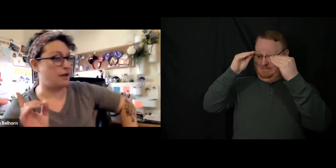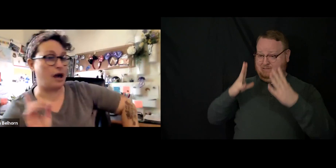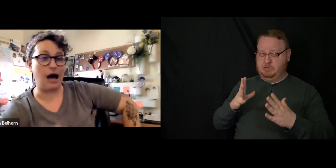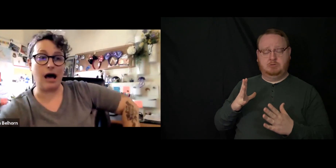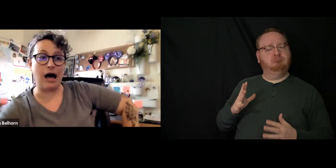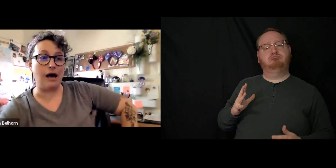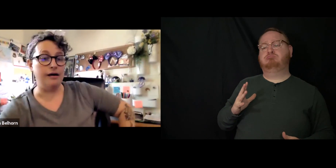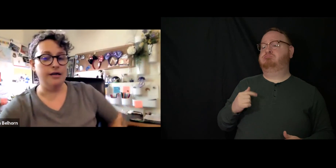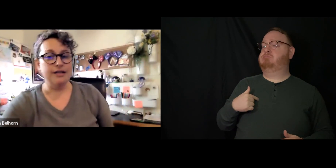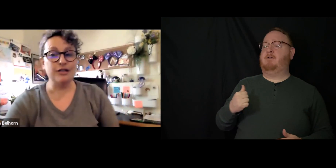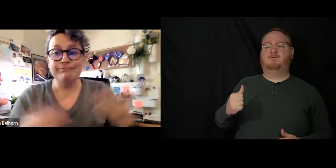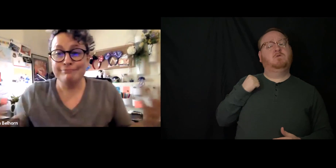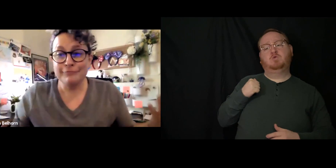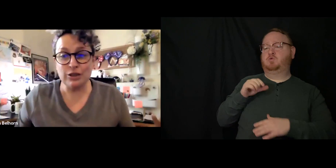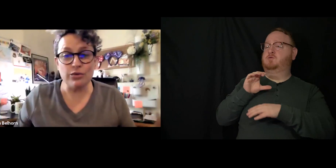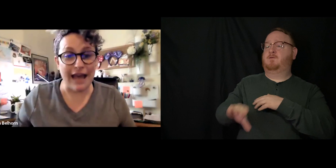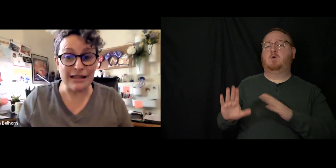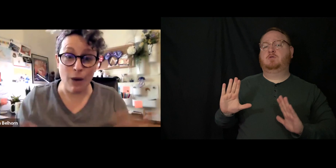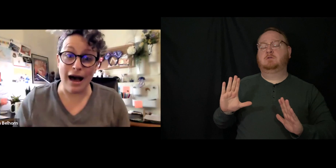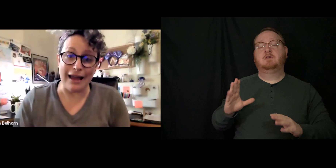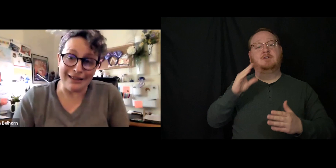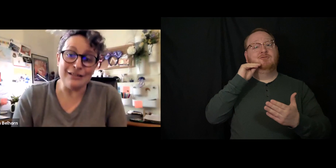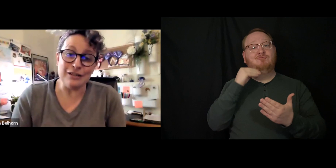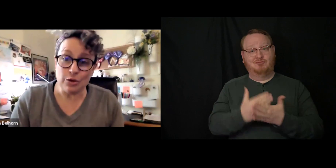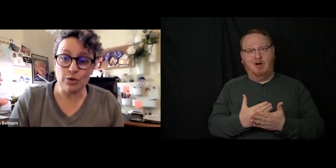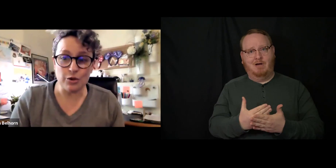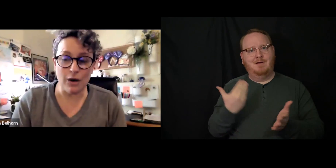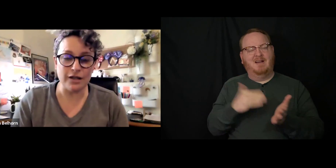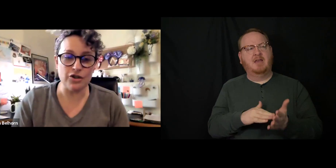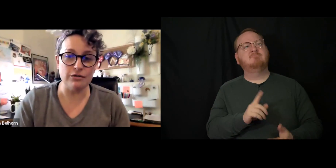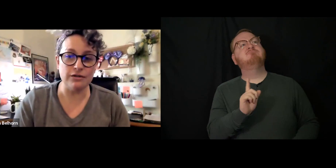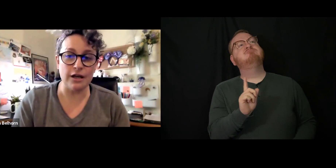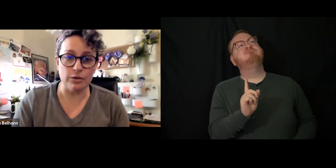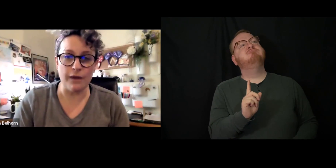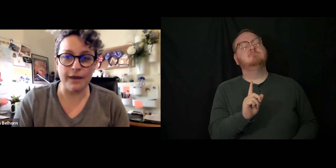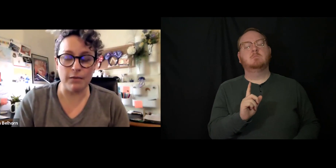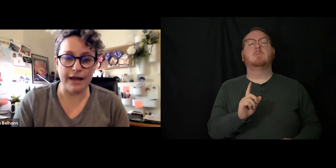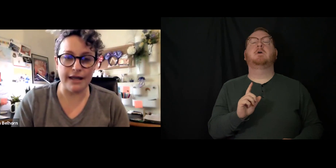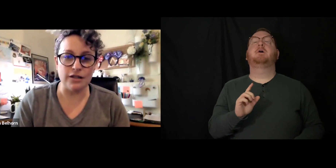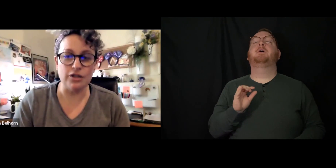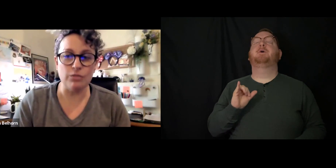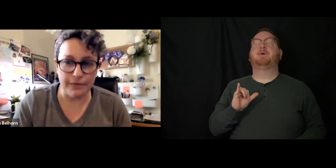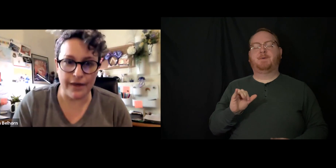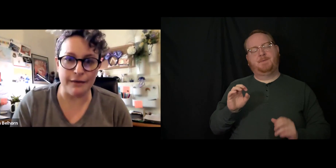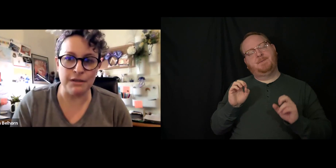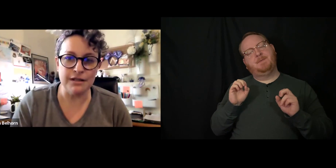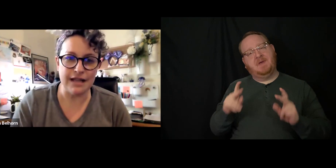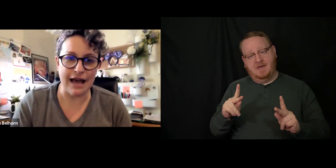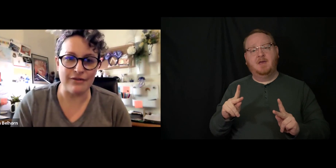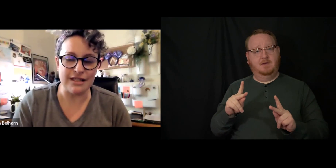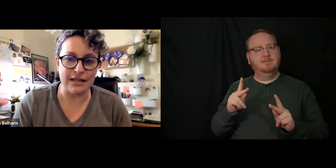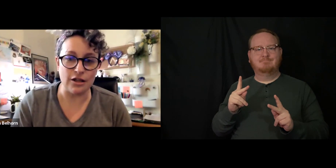like "Uh-huh". So that's why you want your student there. You want their buy in. You want them to have a say in their